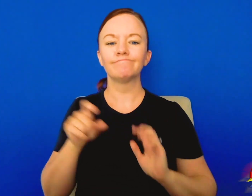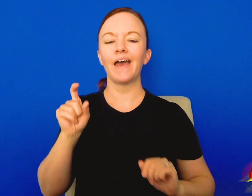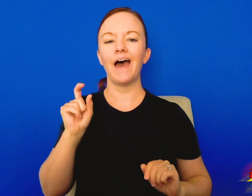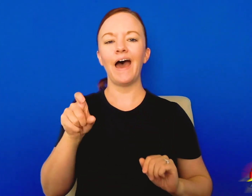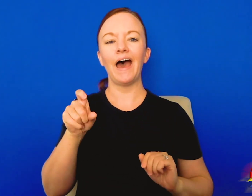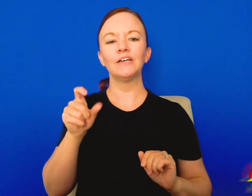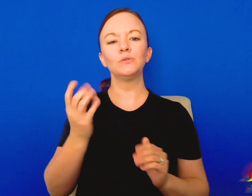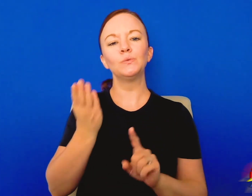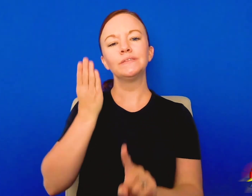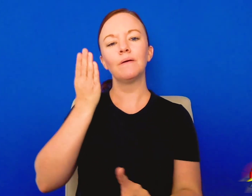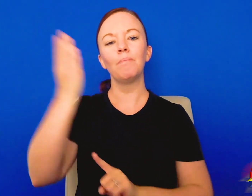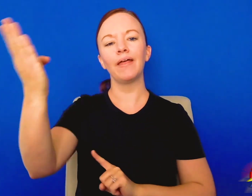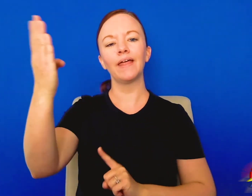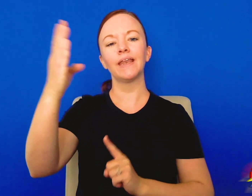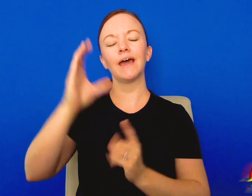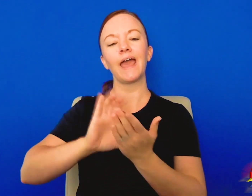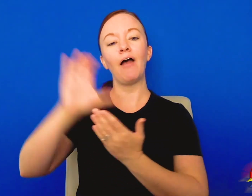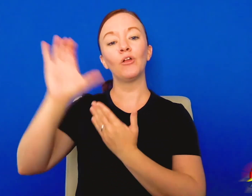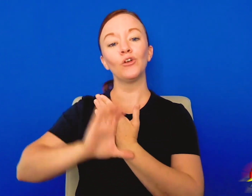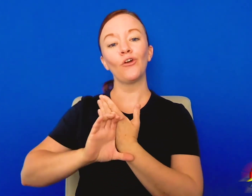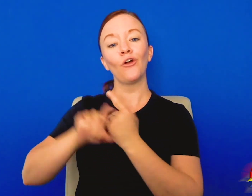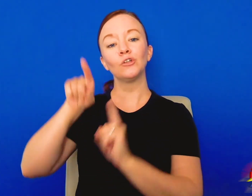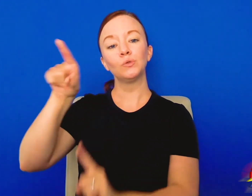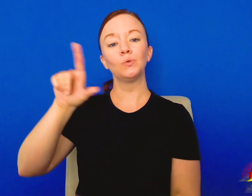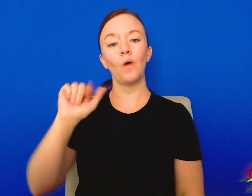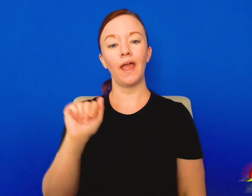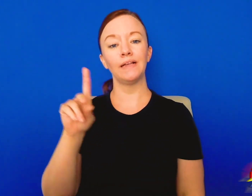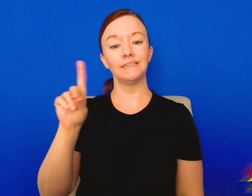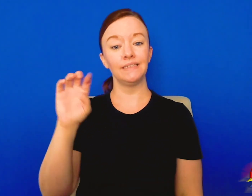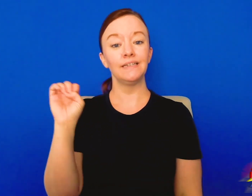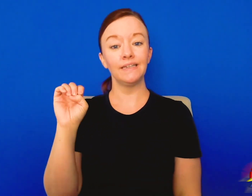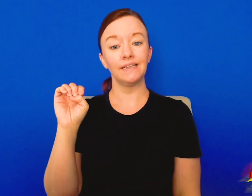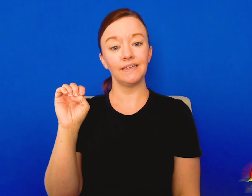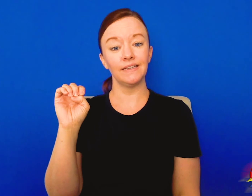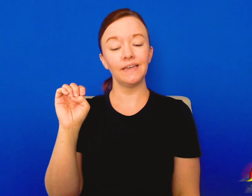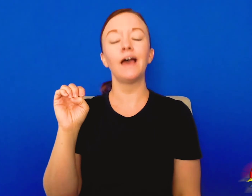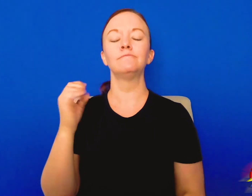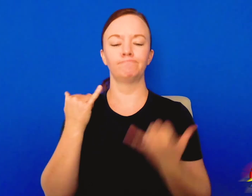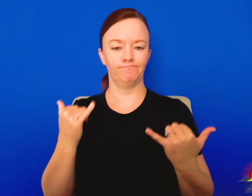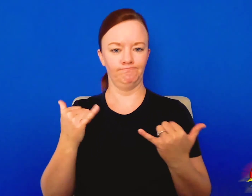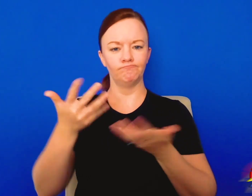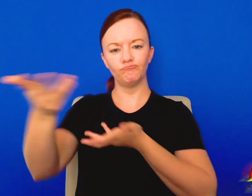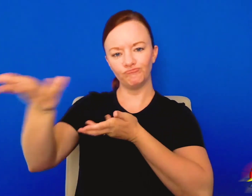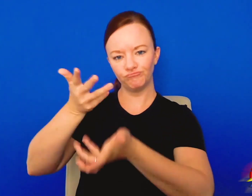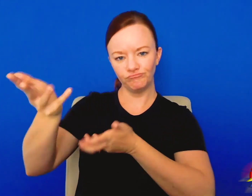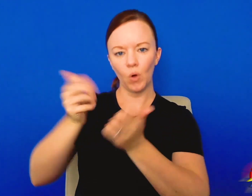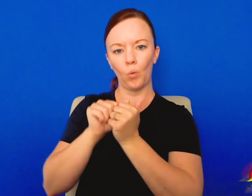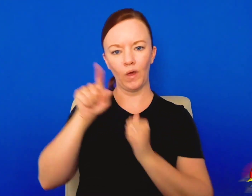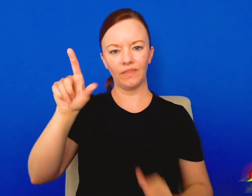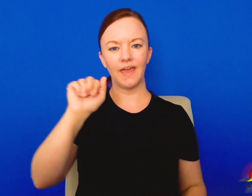THIS MEANS THAT THEY HAD TO SUBMIT CALENDARS TO ADE AND WILL BE WORKING WITH ADE TO